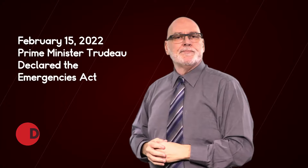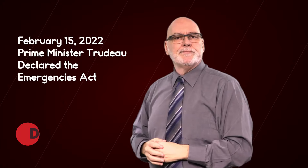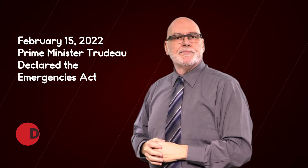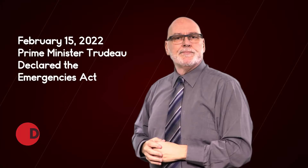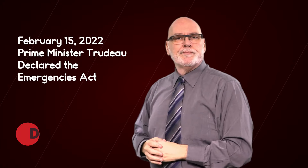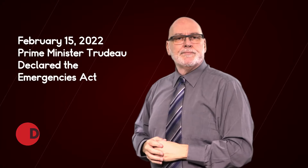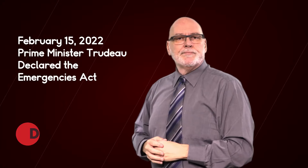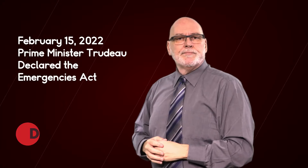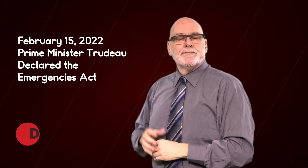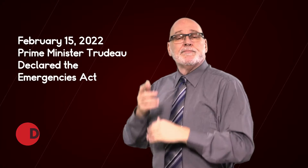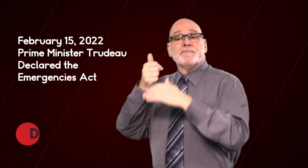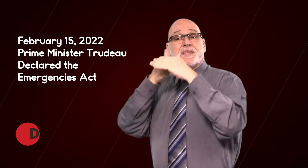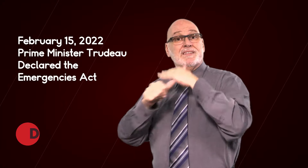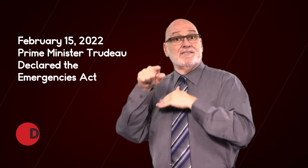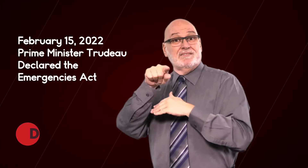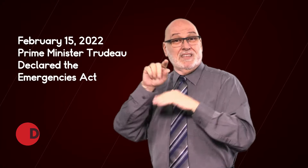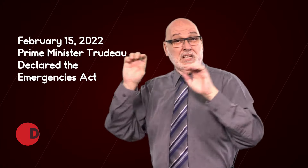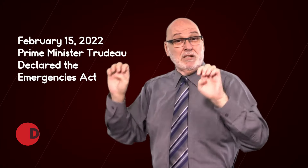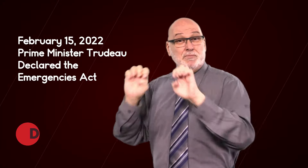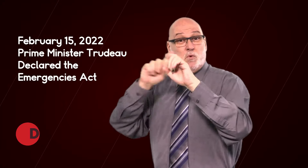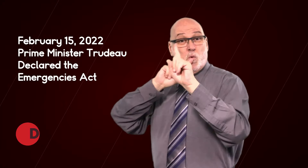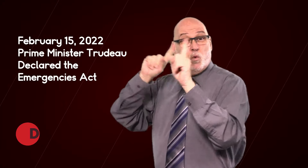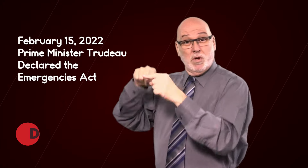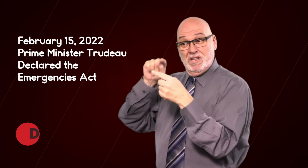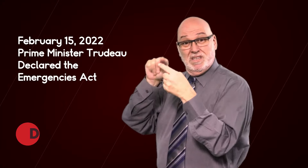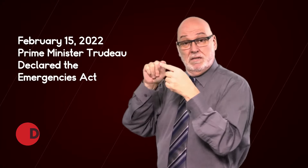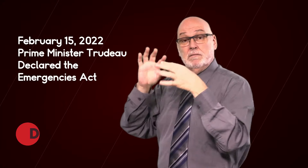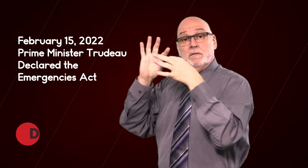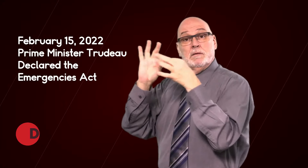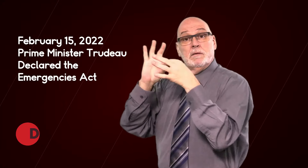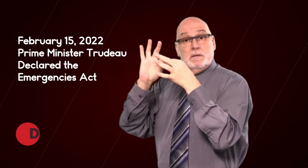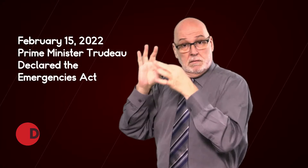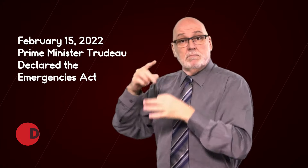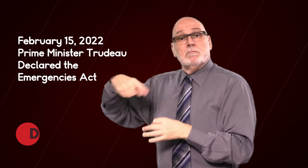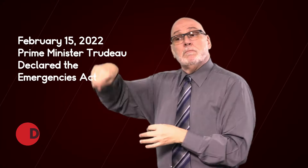Under the emergency order,